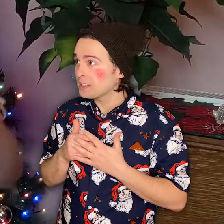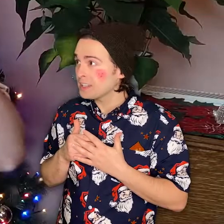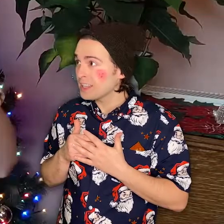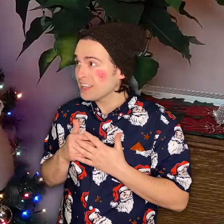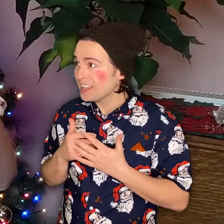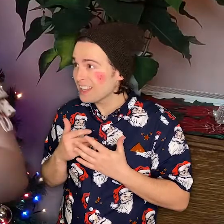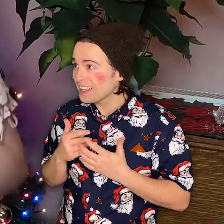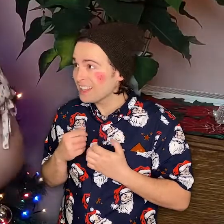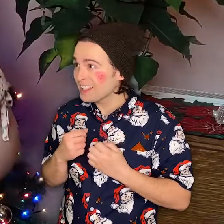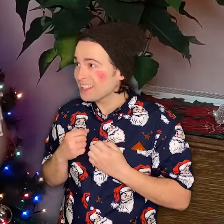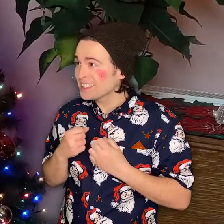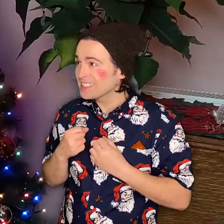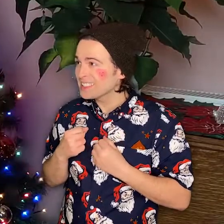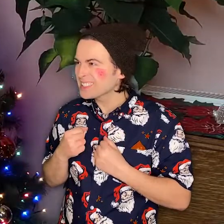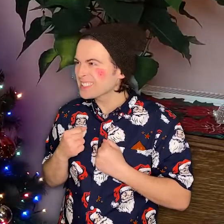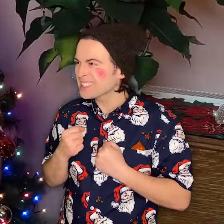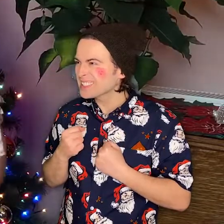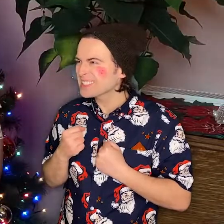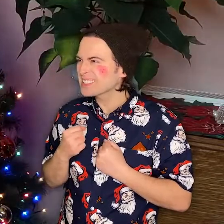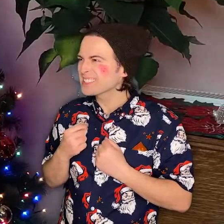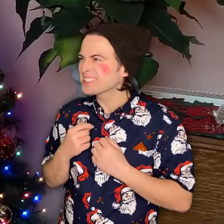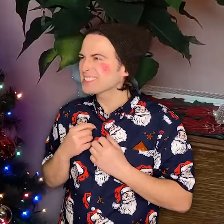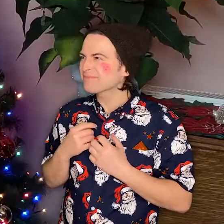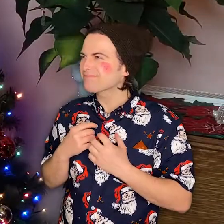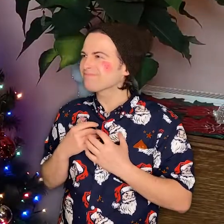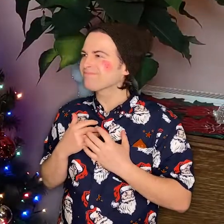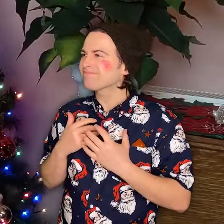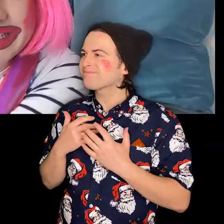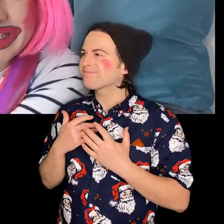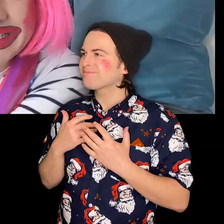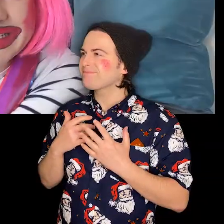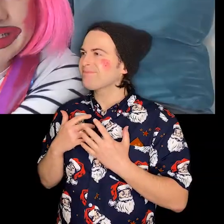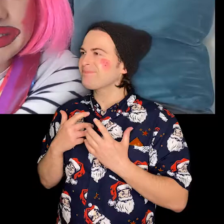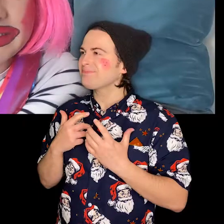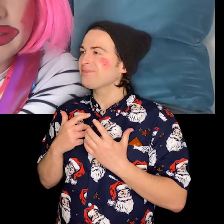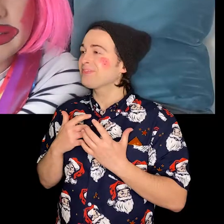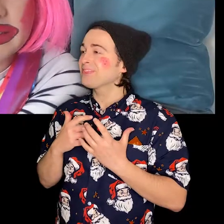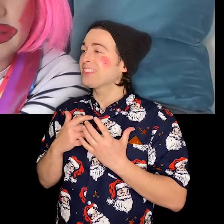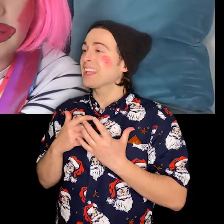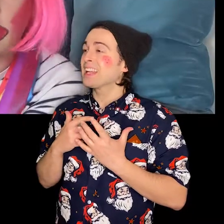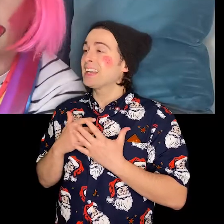Cinderella – Tweena, Sheena…thanks for the feedback i'll try harder next time.